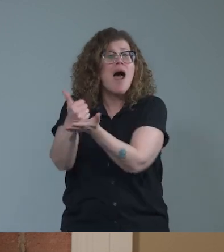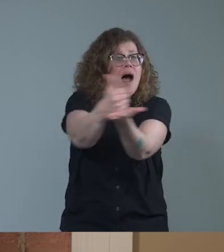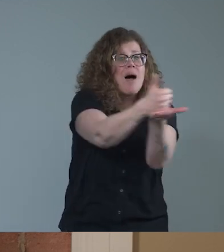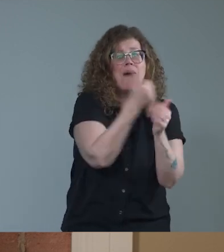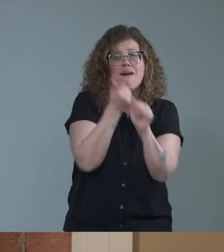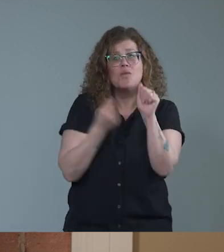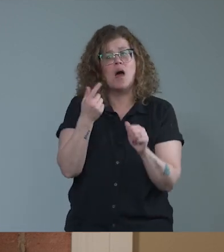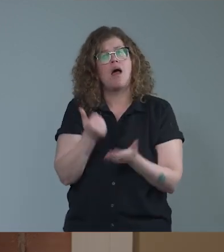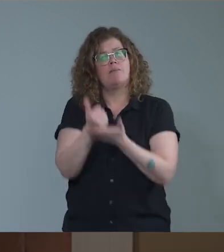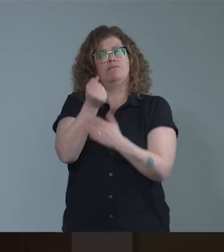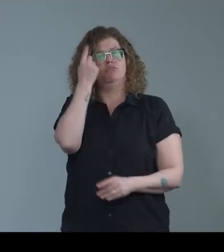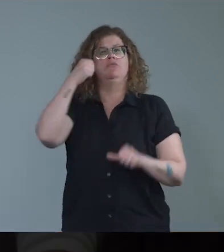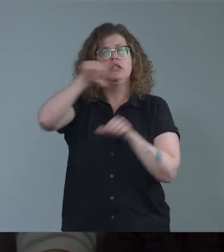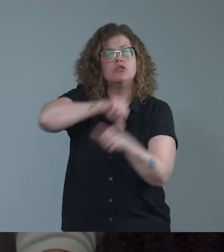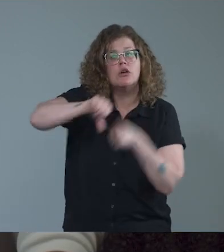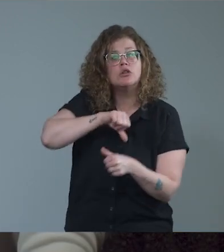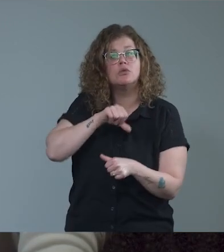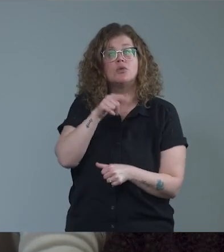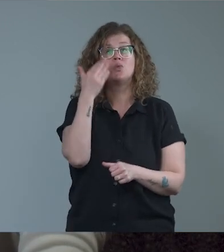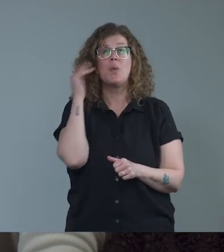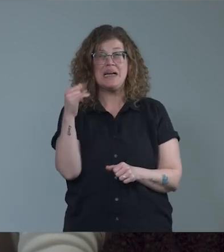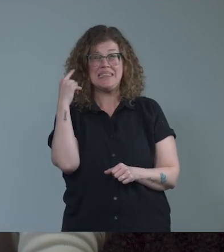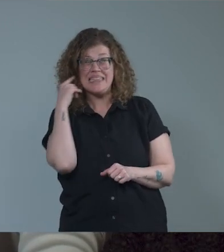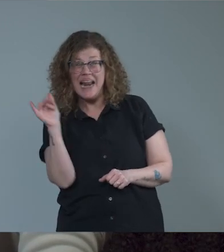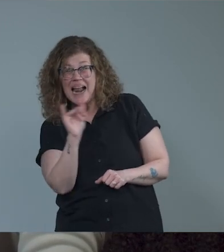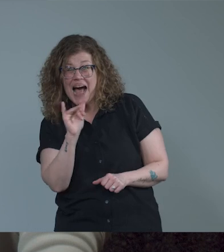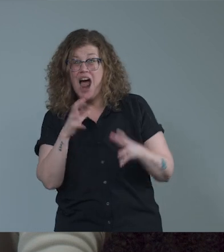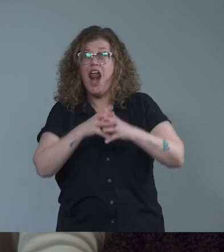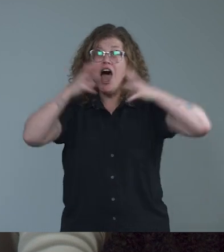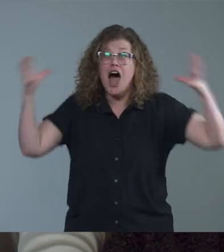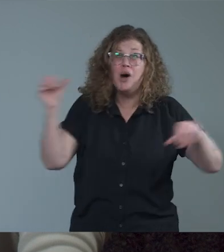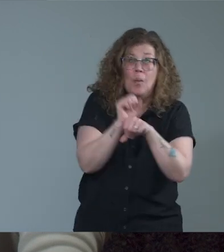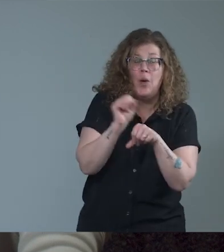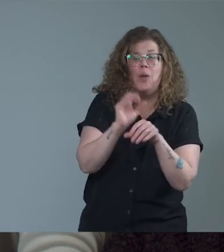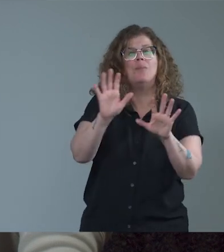regulations that ensure public safety. Through experience I find that again,